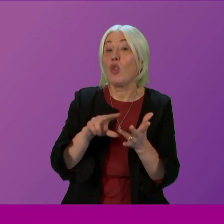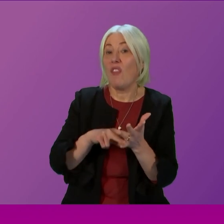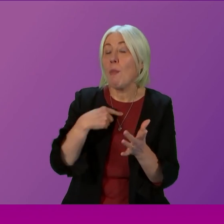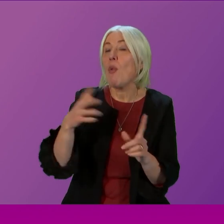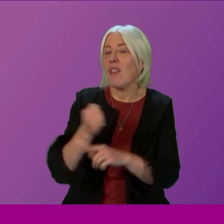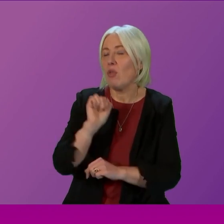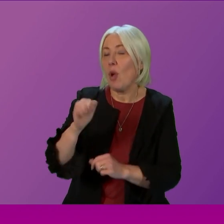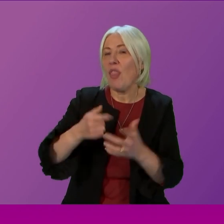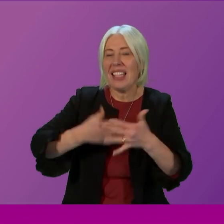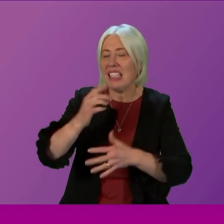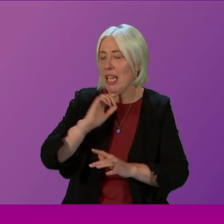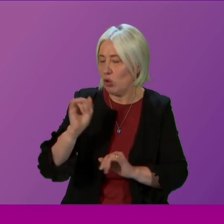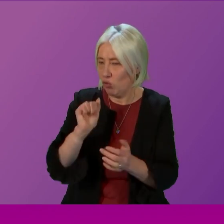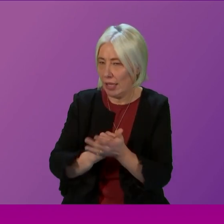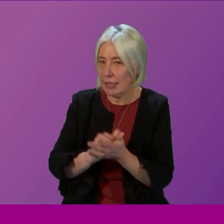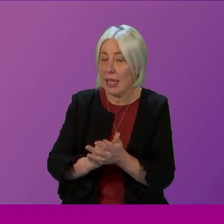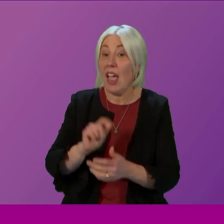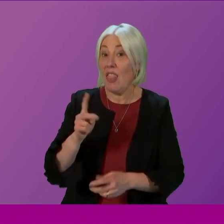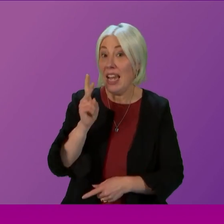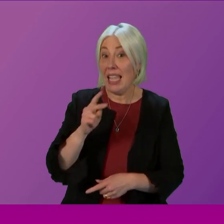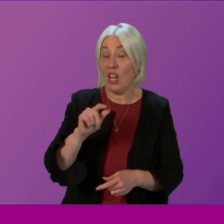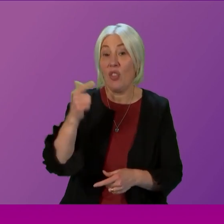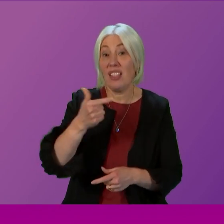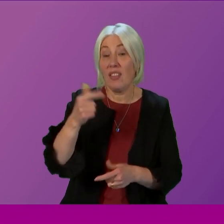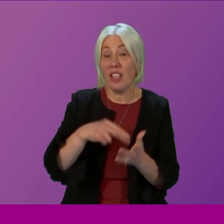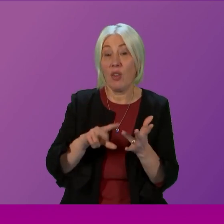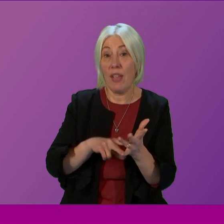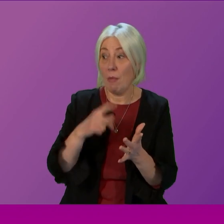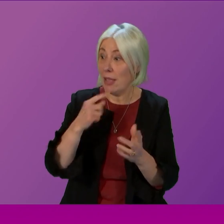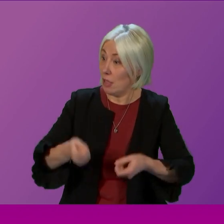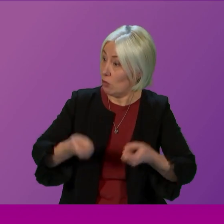On Thursday 17 November, I raised a point of order that Minister Slater appeared to have